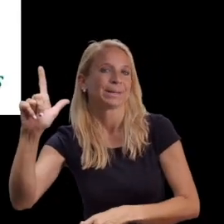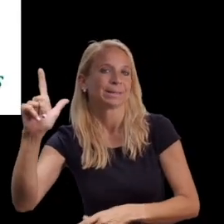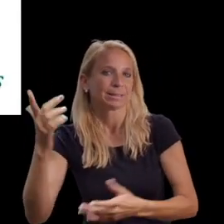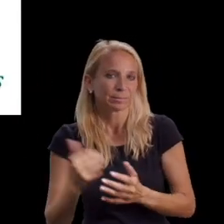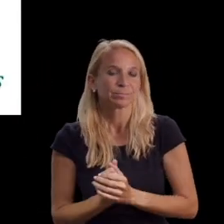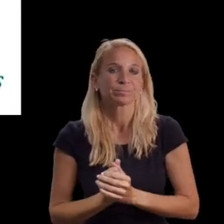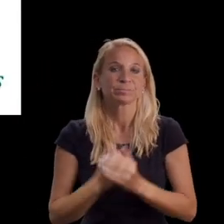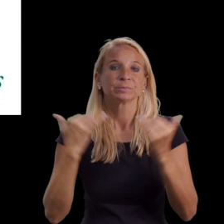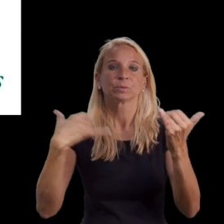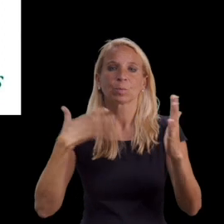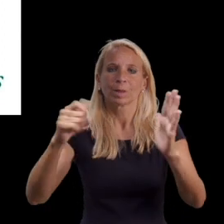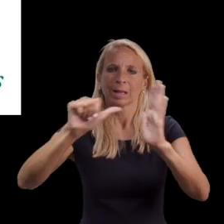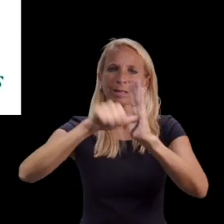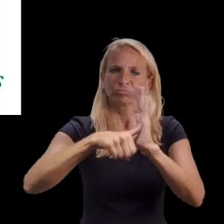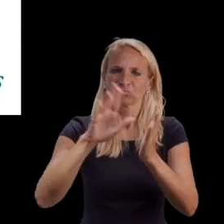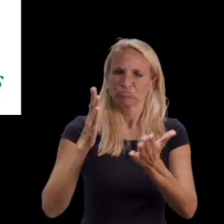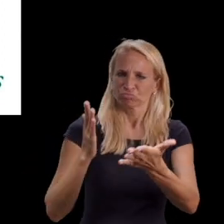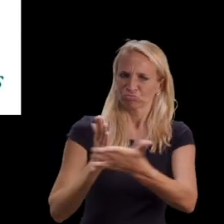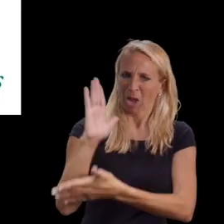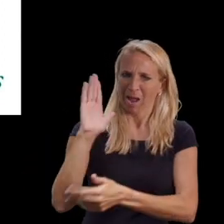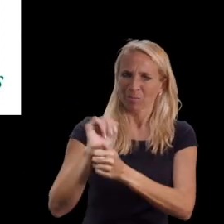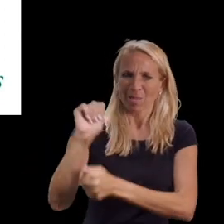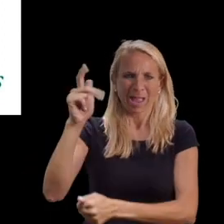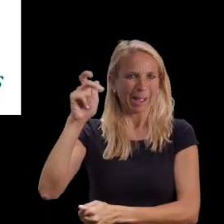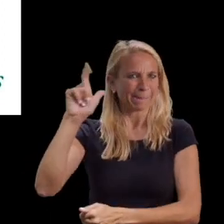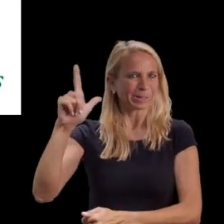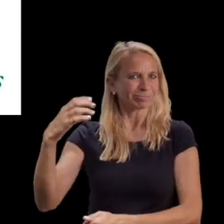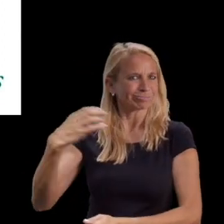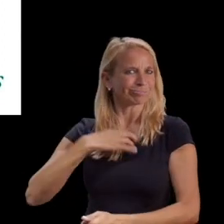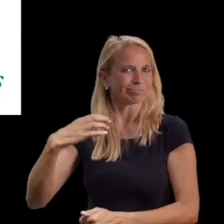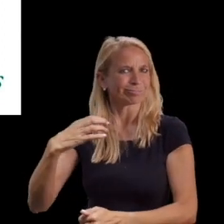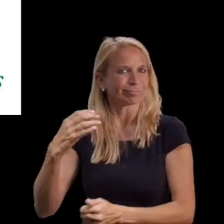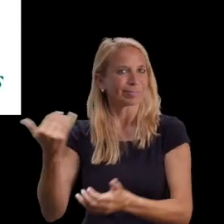So we want to emphasize with the right to appeal